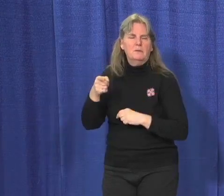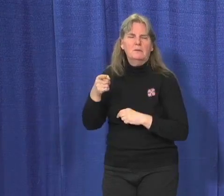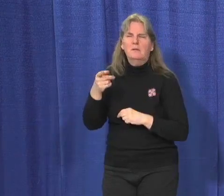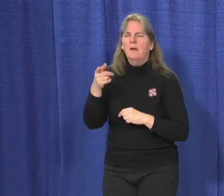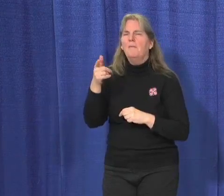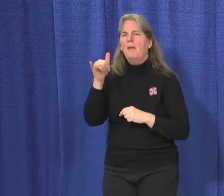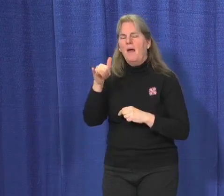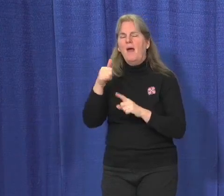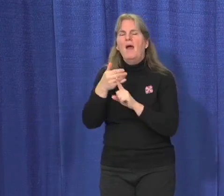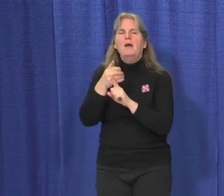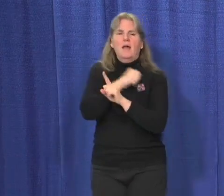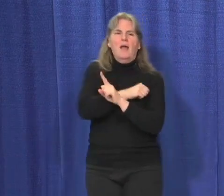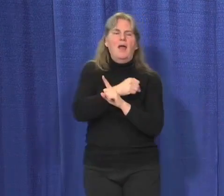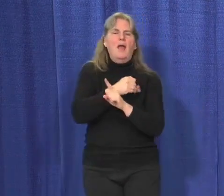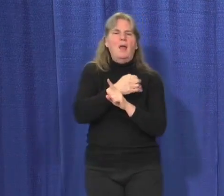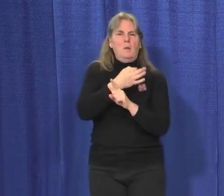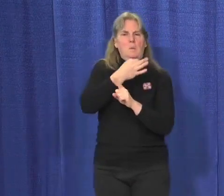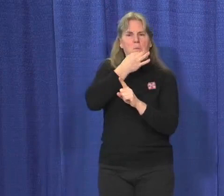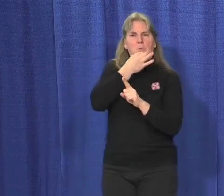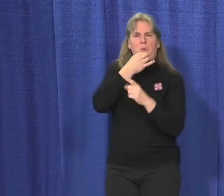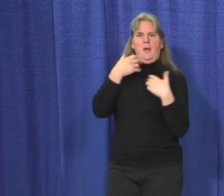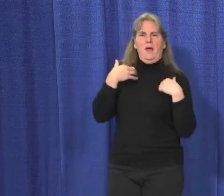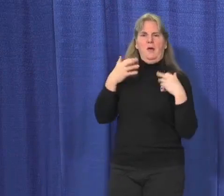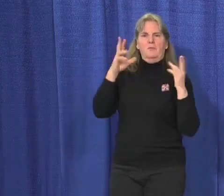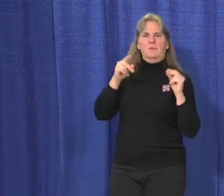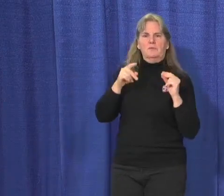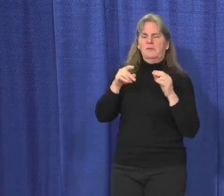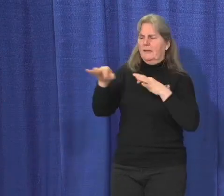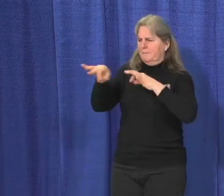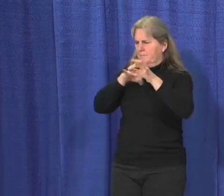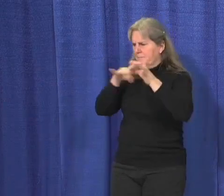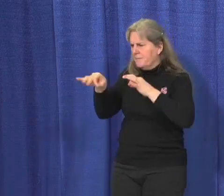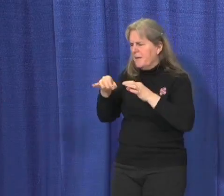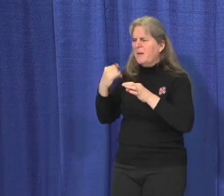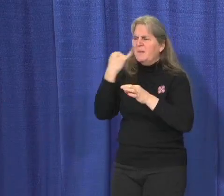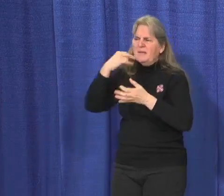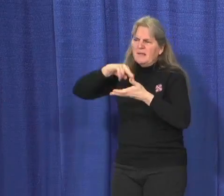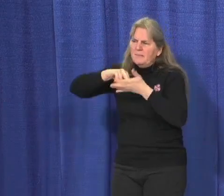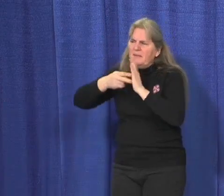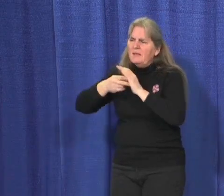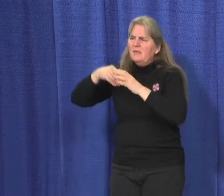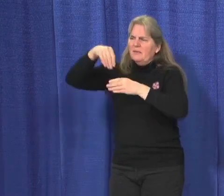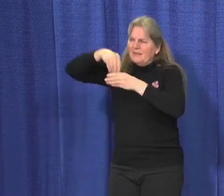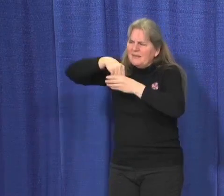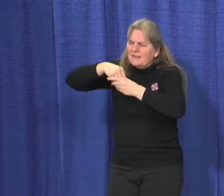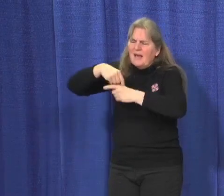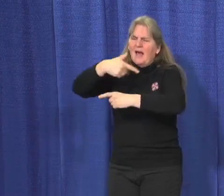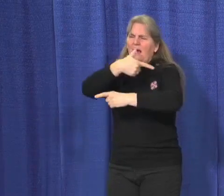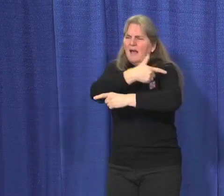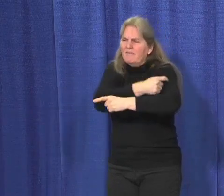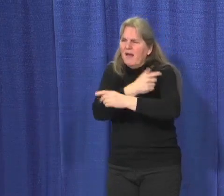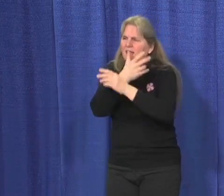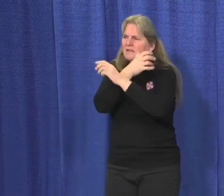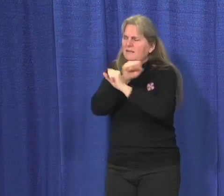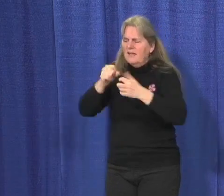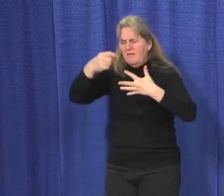that requires an explanation of the vaccine and the nature of the vaccine and that it is